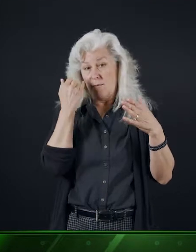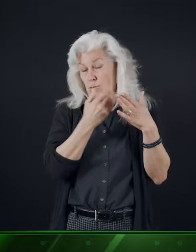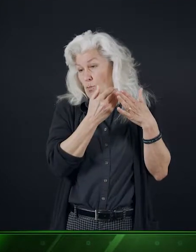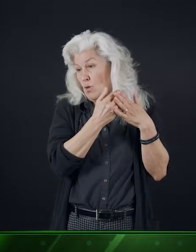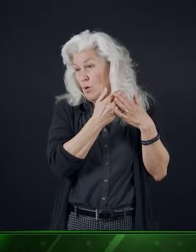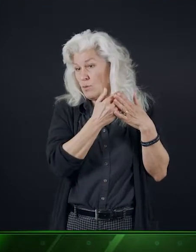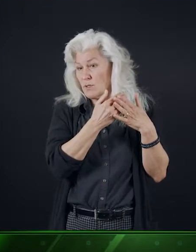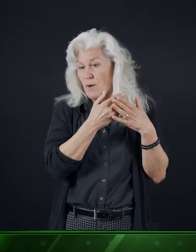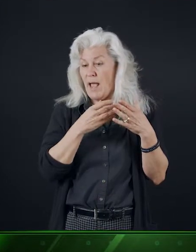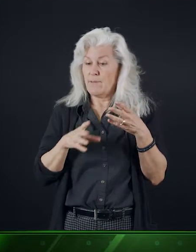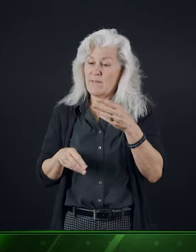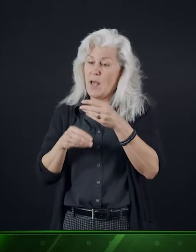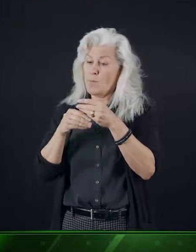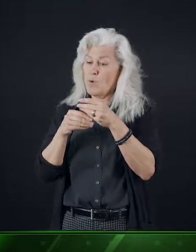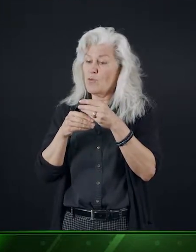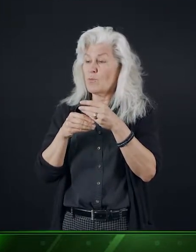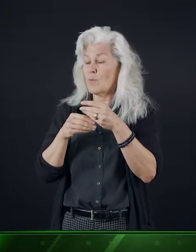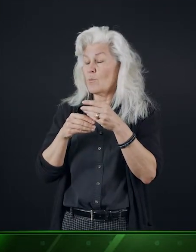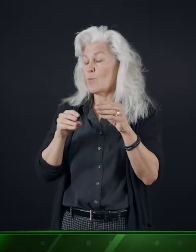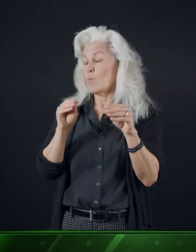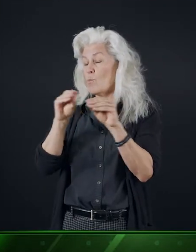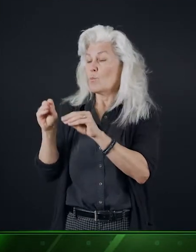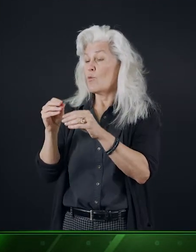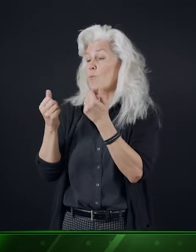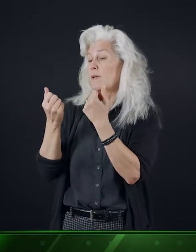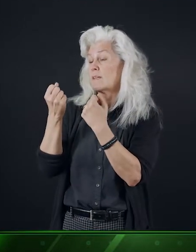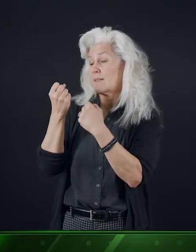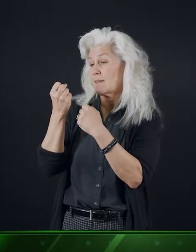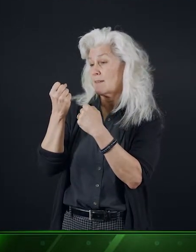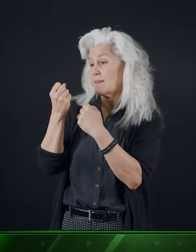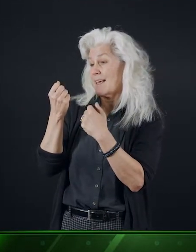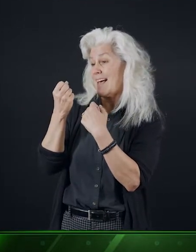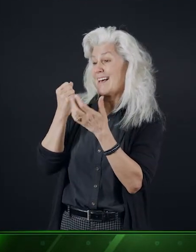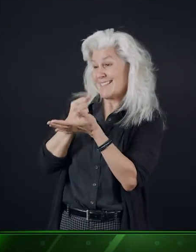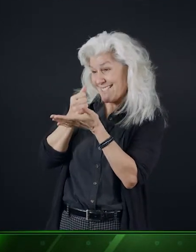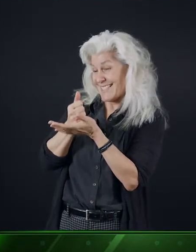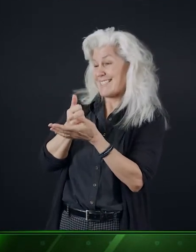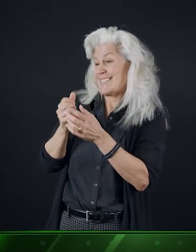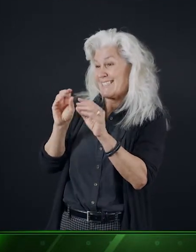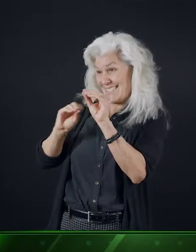which lets you use additional controls to help steer wheeled vehicles rather than just the classic look-to-steer mechanic.